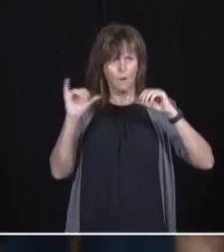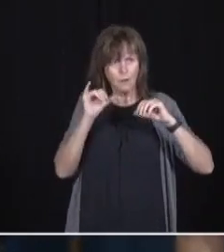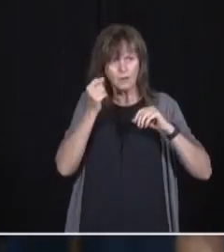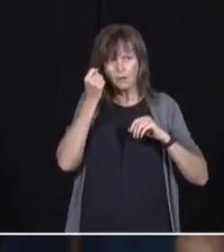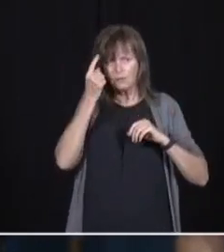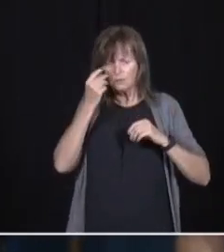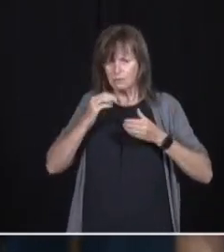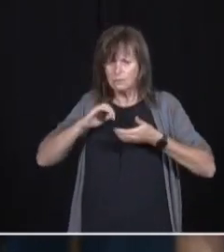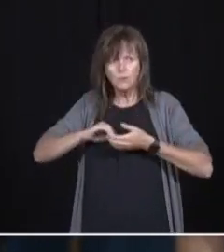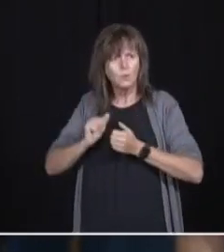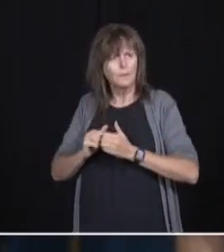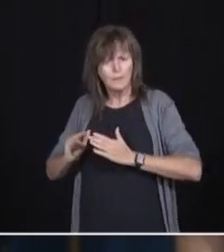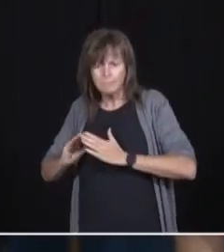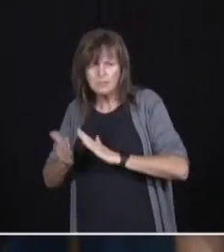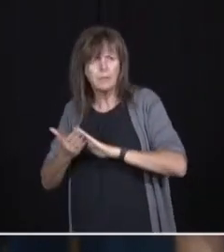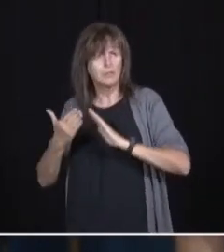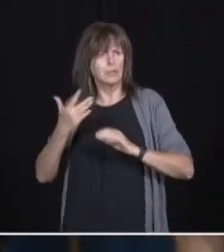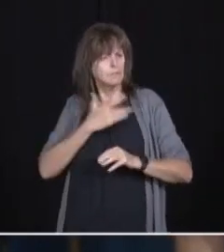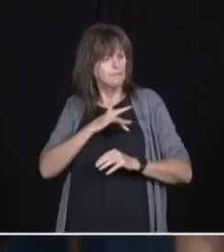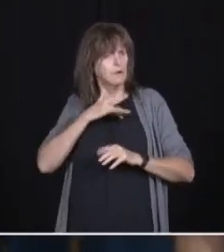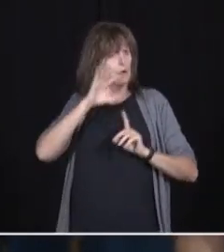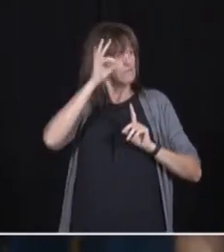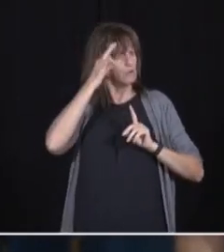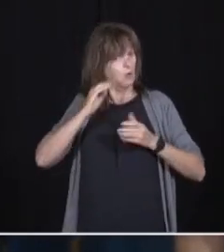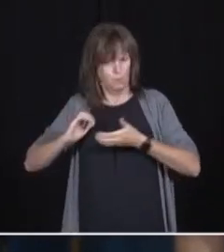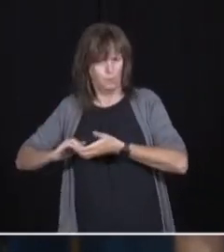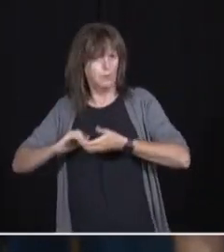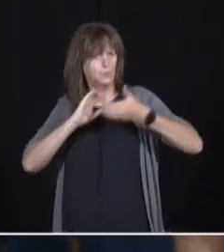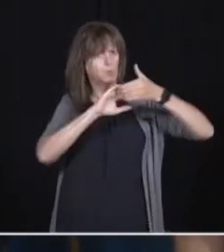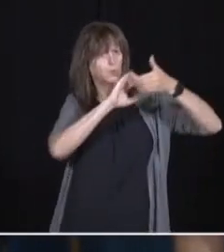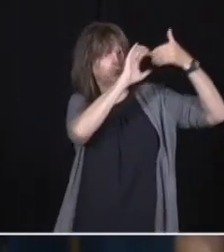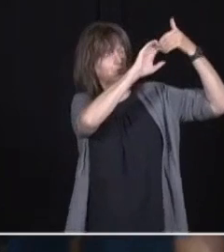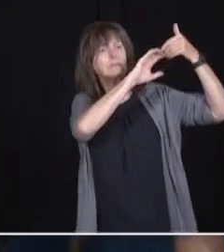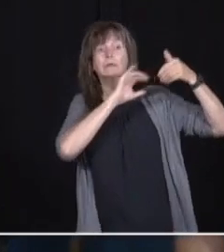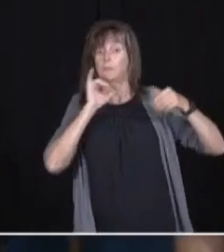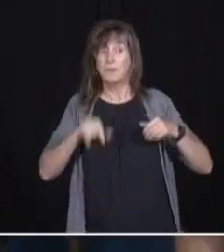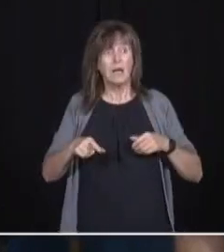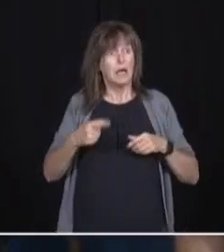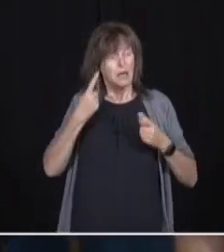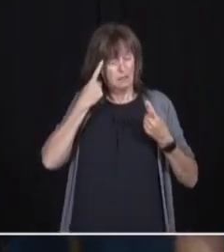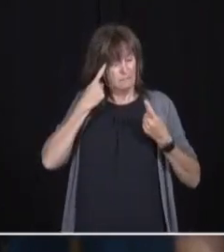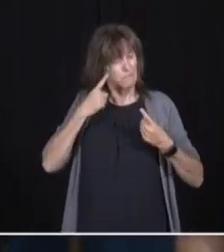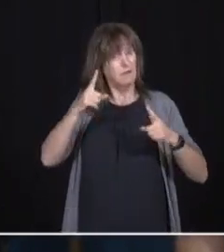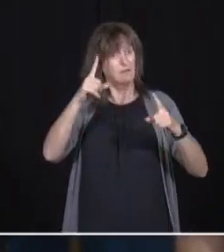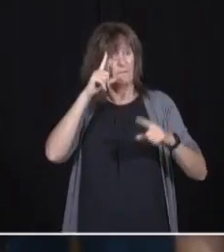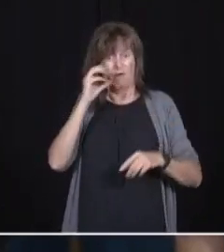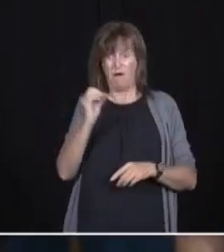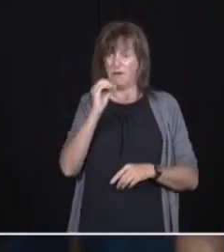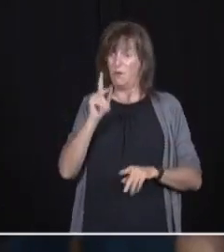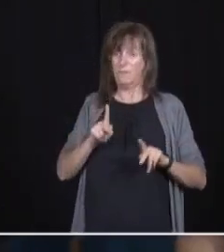Premiers for equipment to securing a good deal for Ontario while demonstrating unprecedented collaboration between levels of government has led to an important